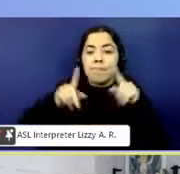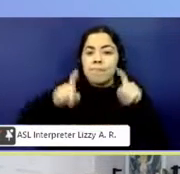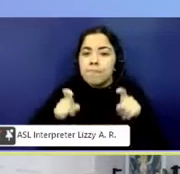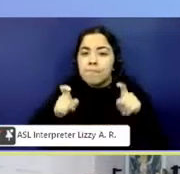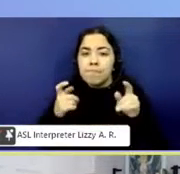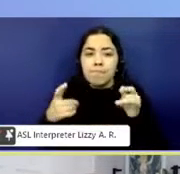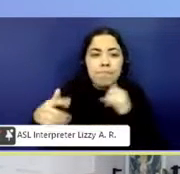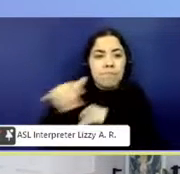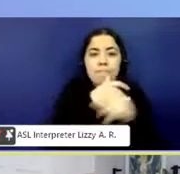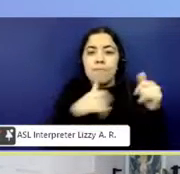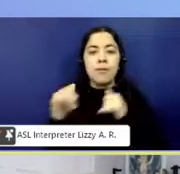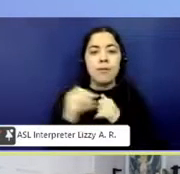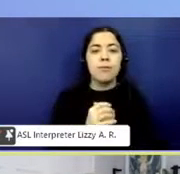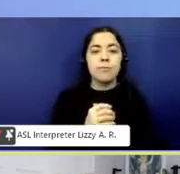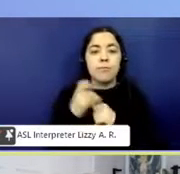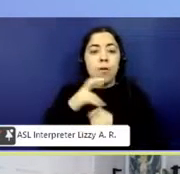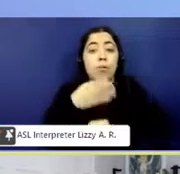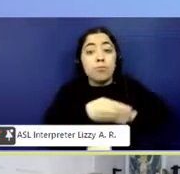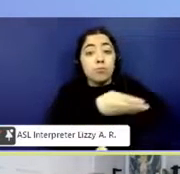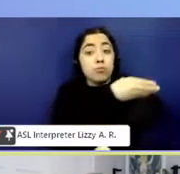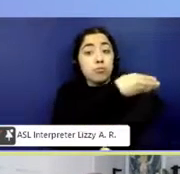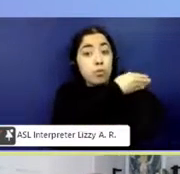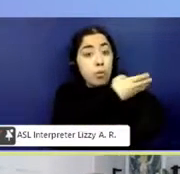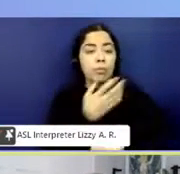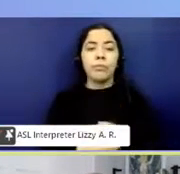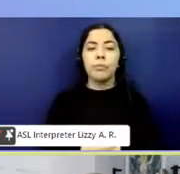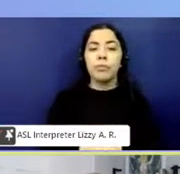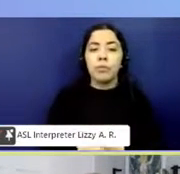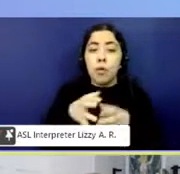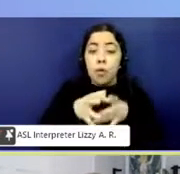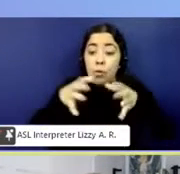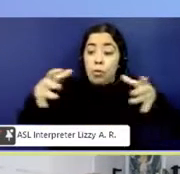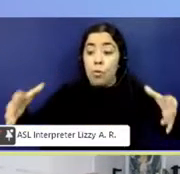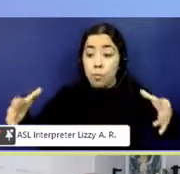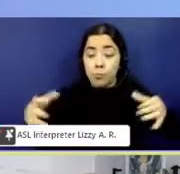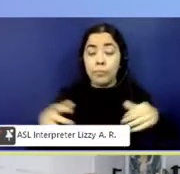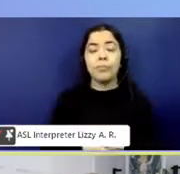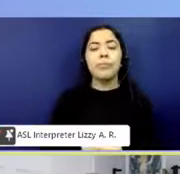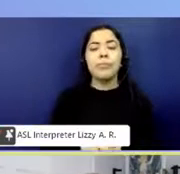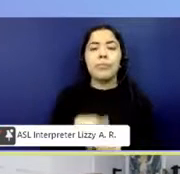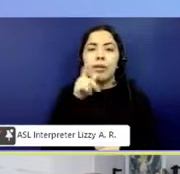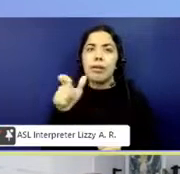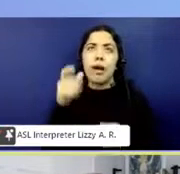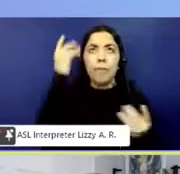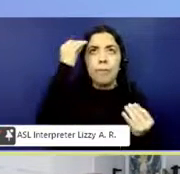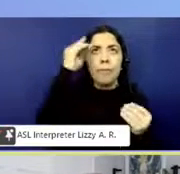asking what features or technology we can add to the product once we pick that motivation